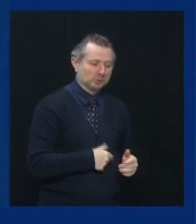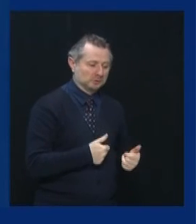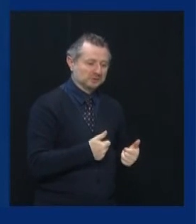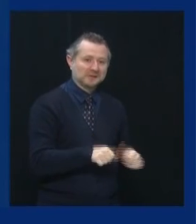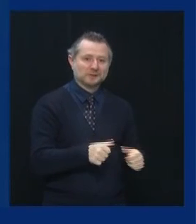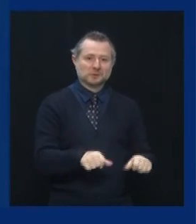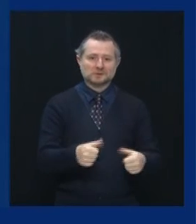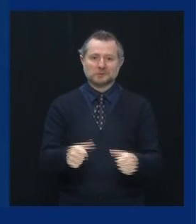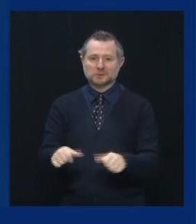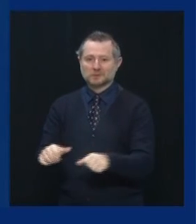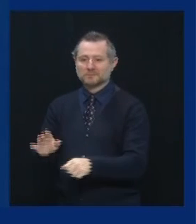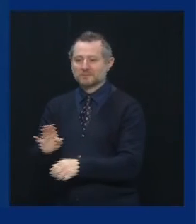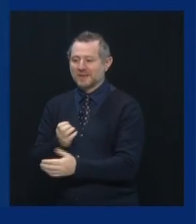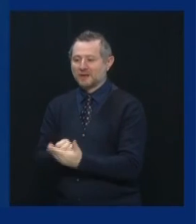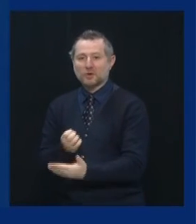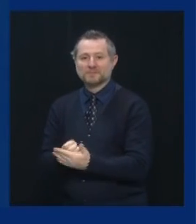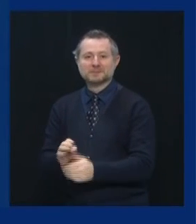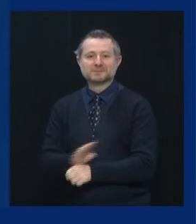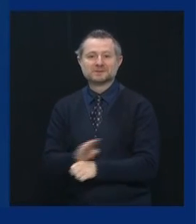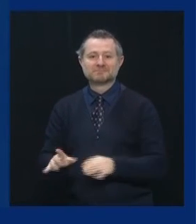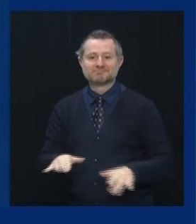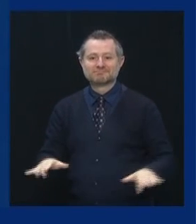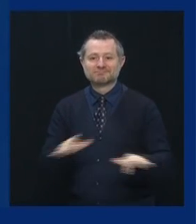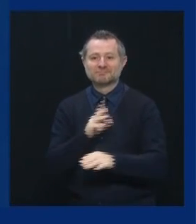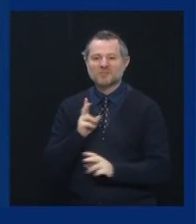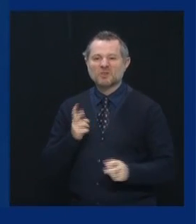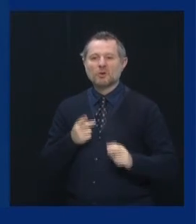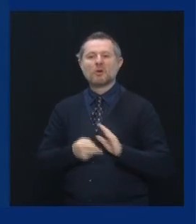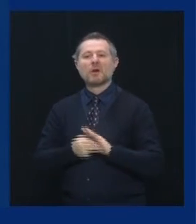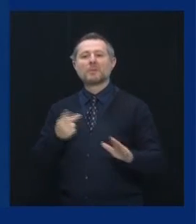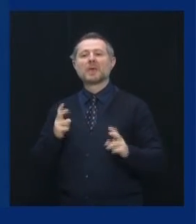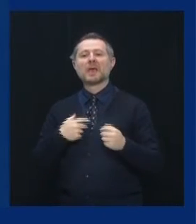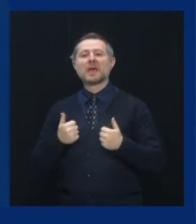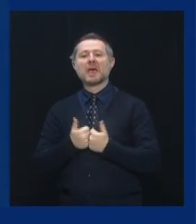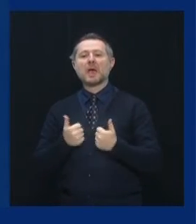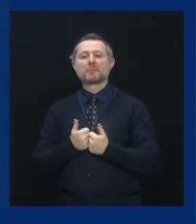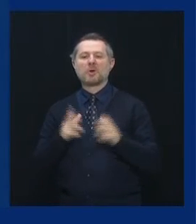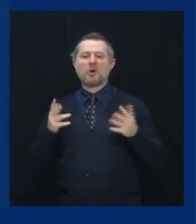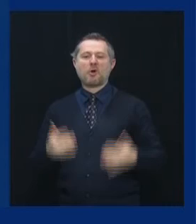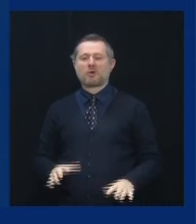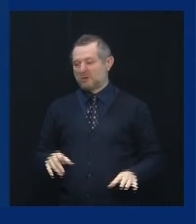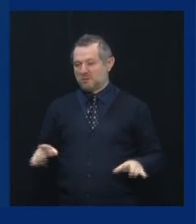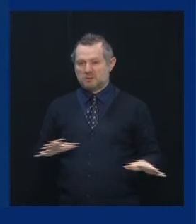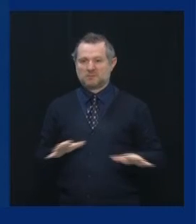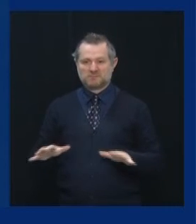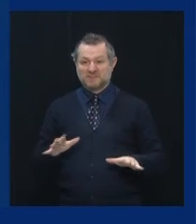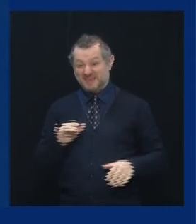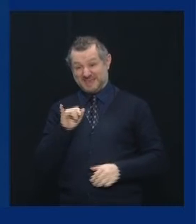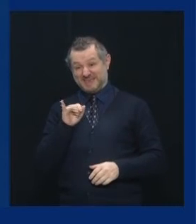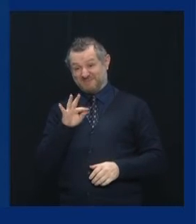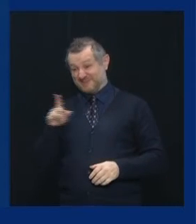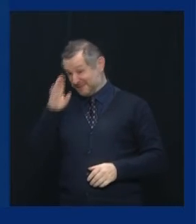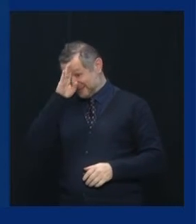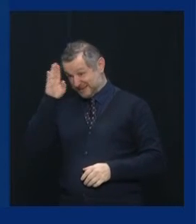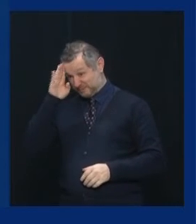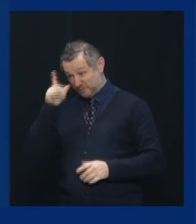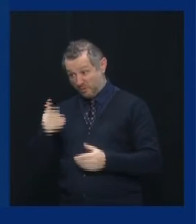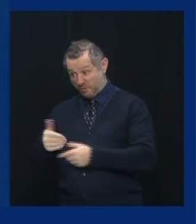WE GET WITHIN 21 DAYS OF OVERWHELMING HOSPITALS, WE HAVE TO CLOSE DOWN THE ECONOMY.